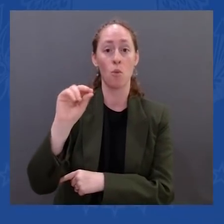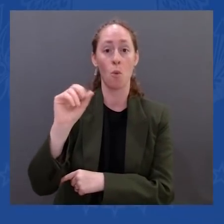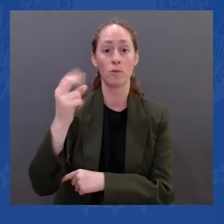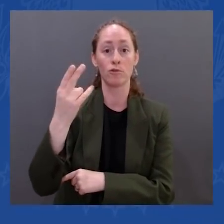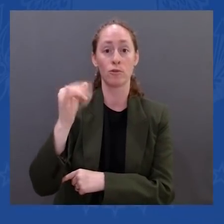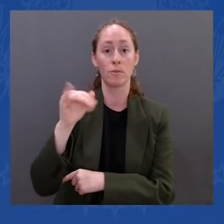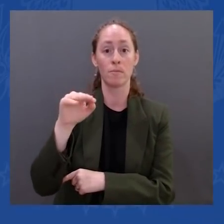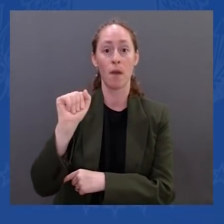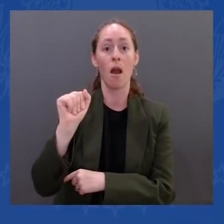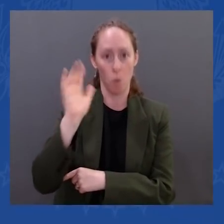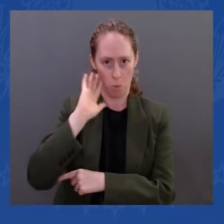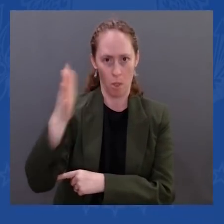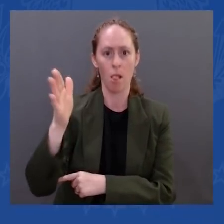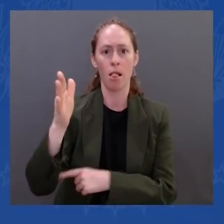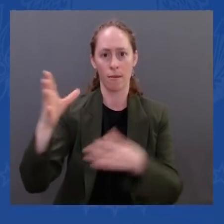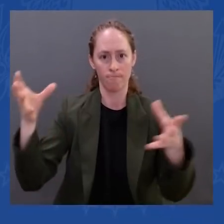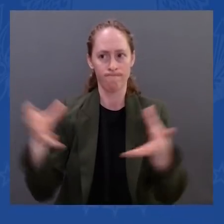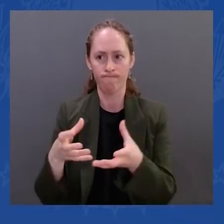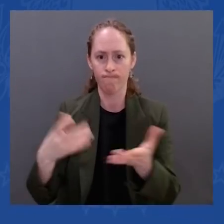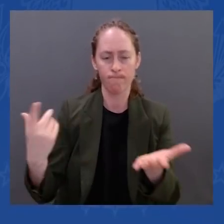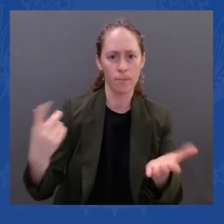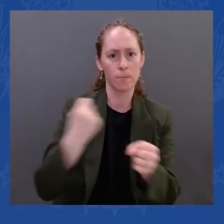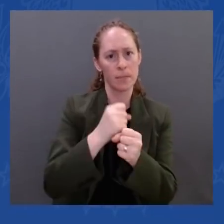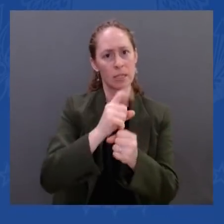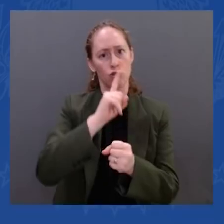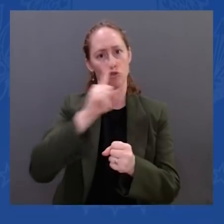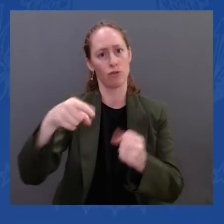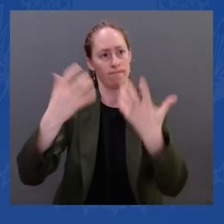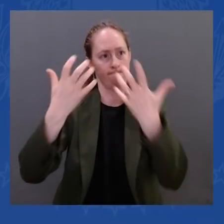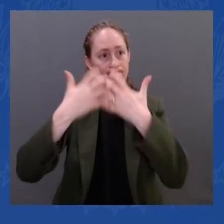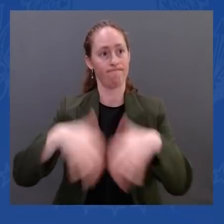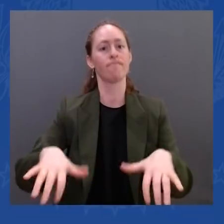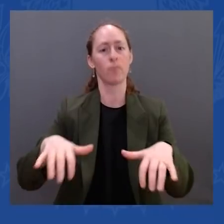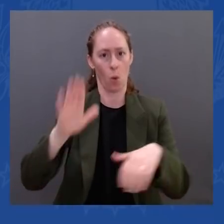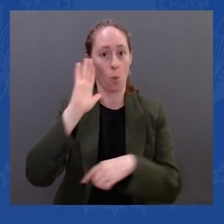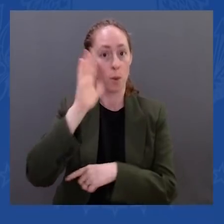Today, as an outcome of our meeting,